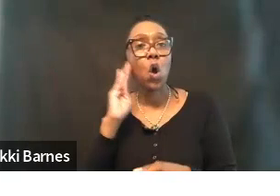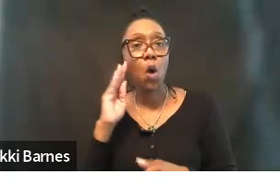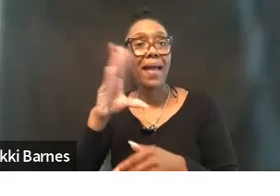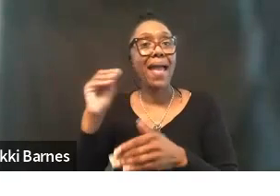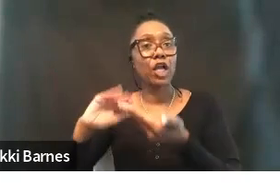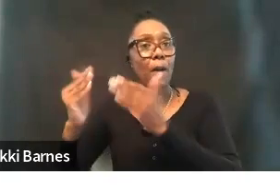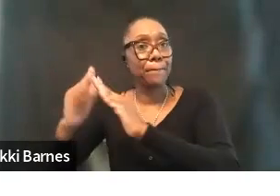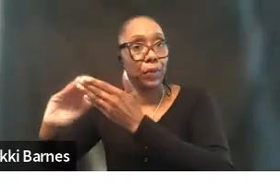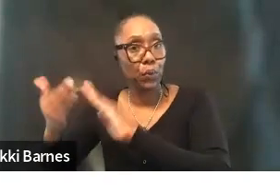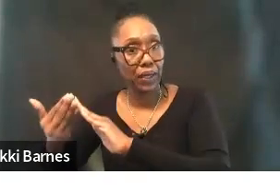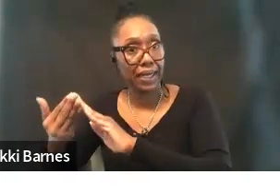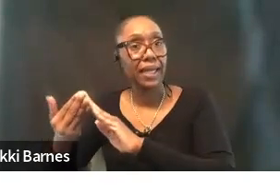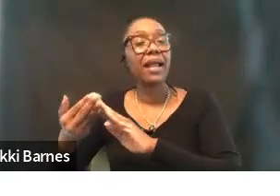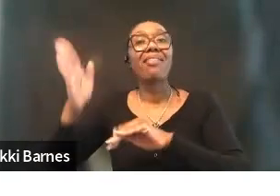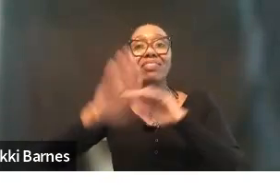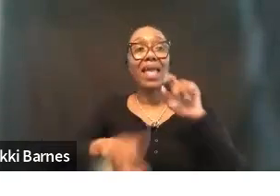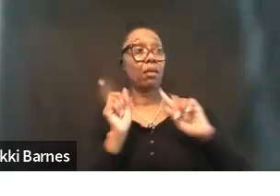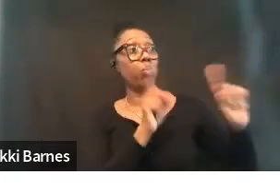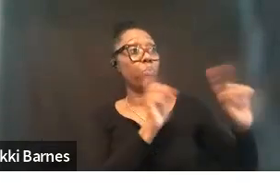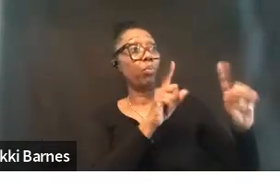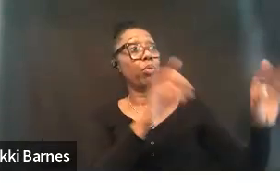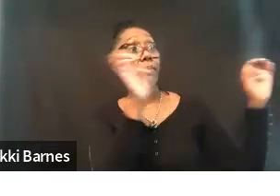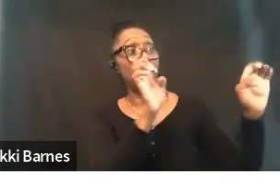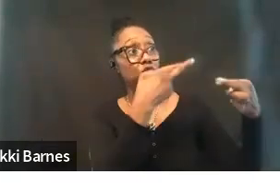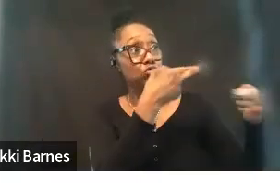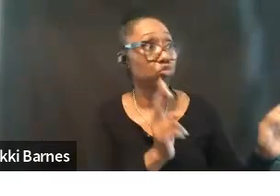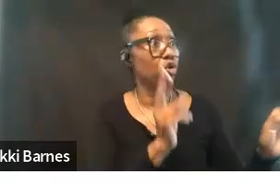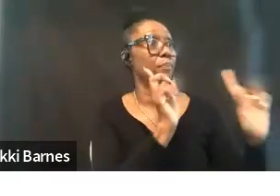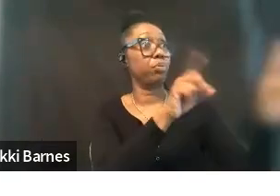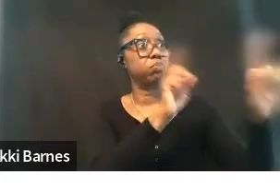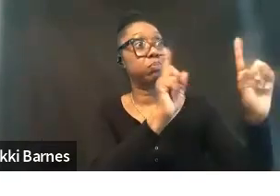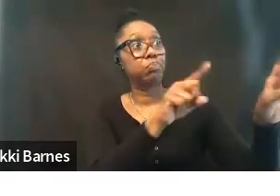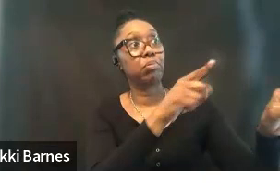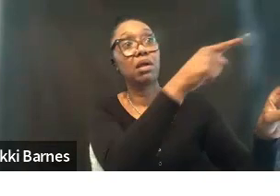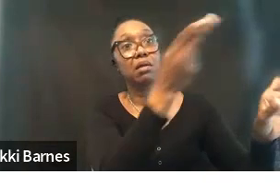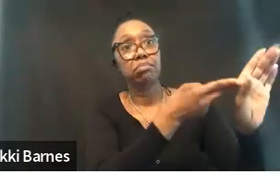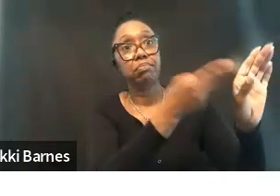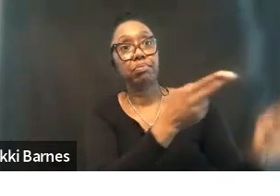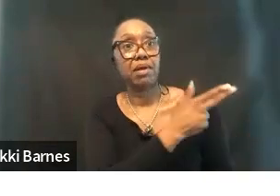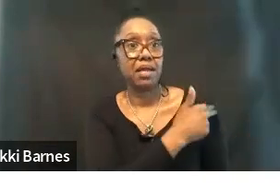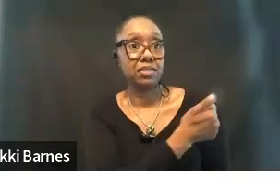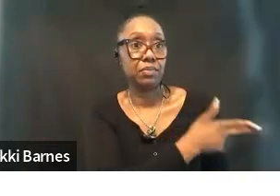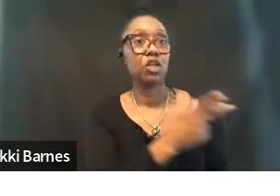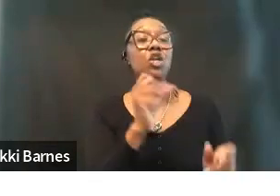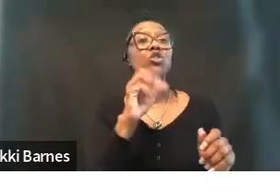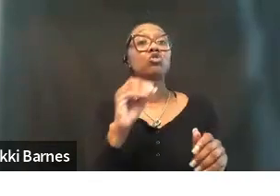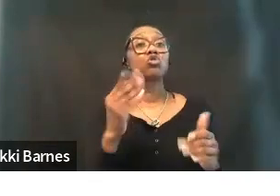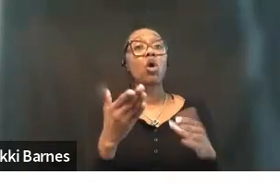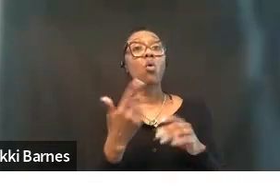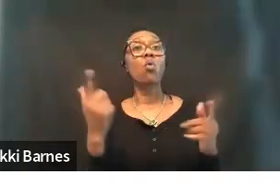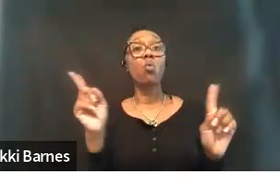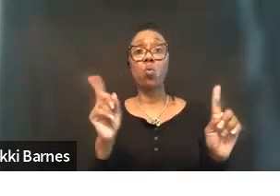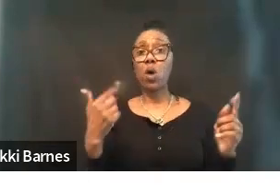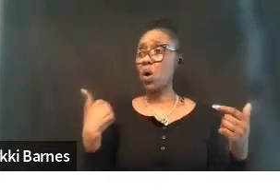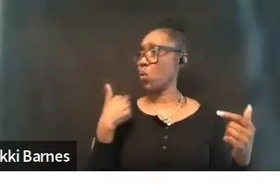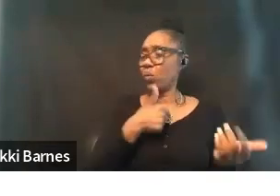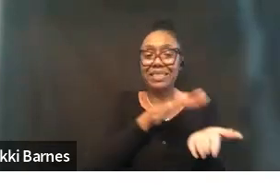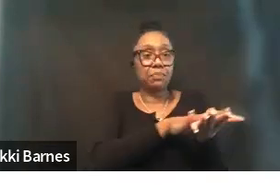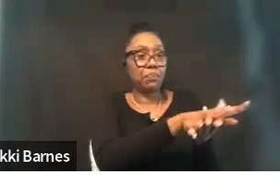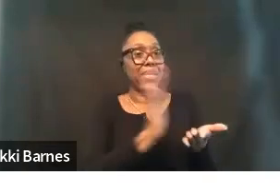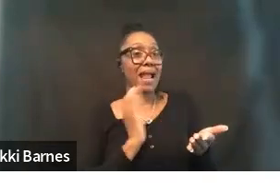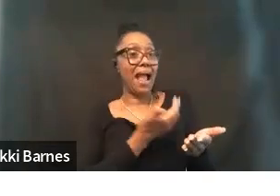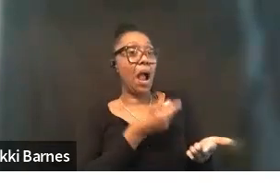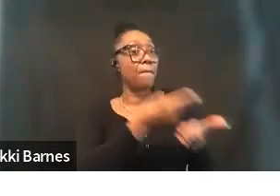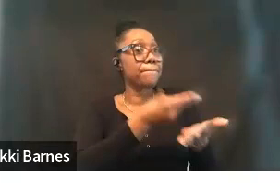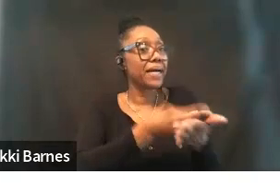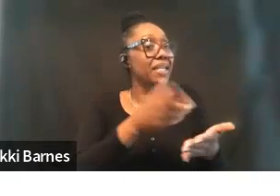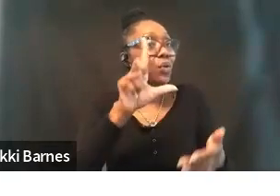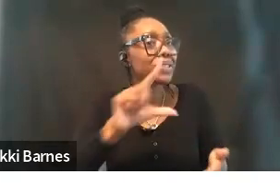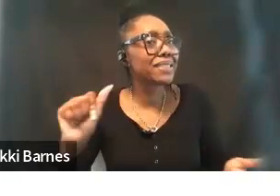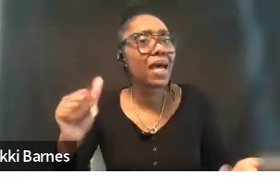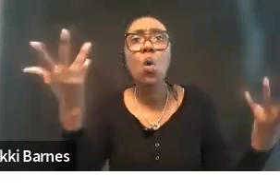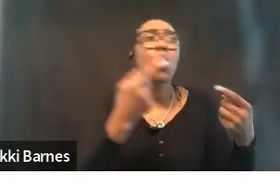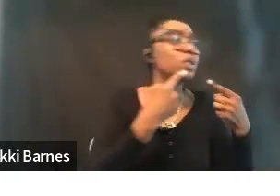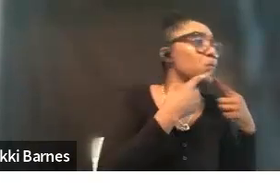Where are we spending our money in Louisiana and what's working and what's not and how, more formally than we already have.